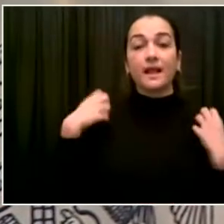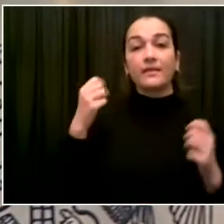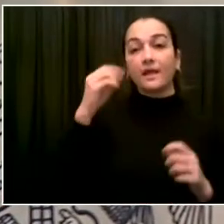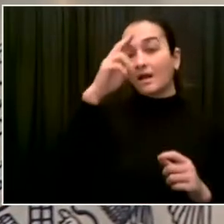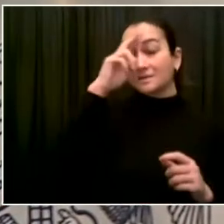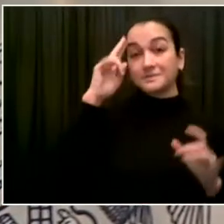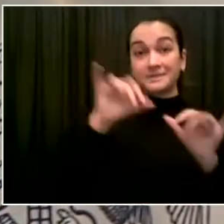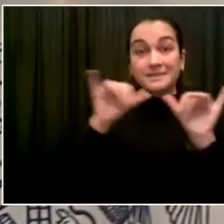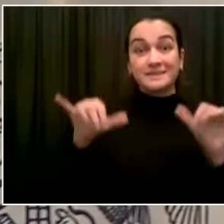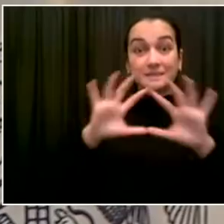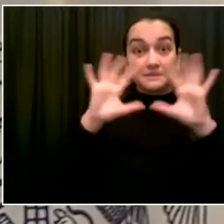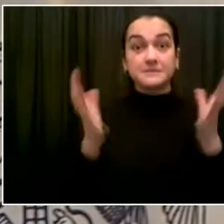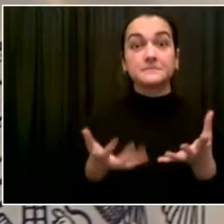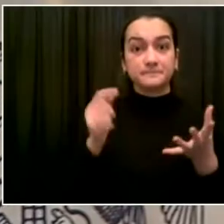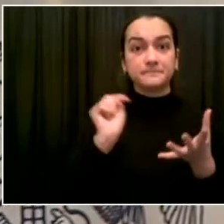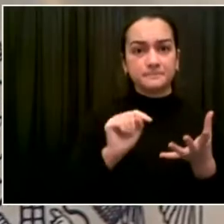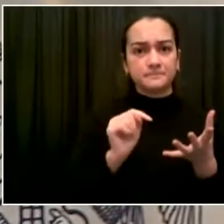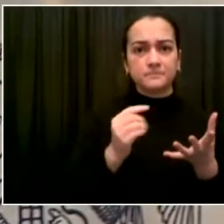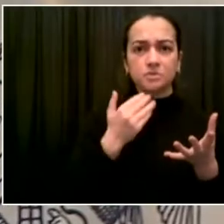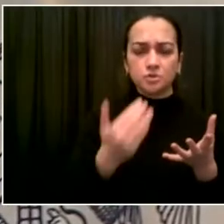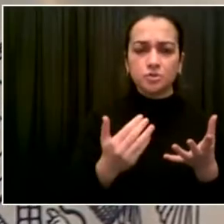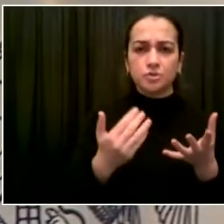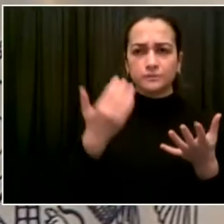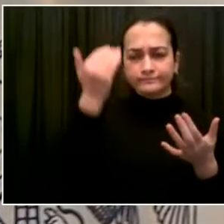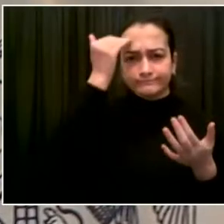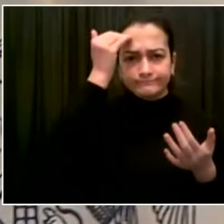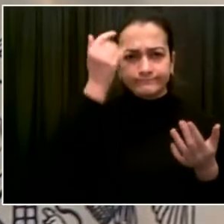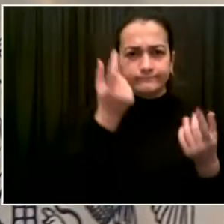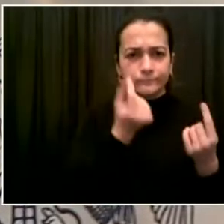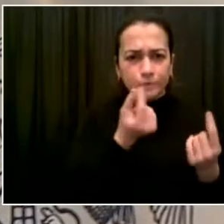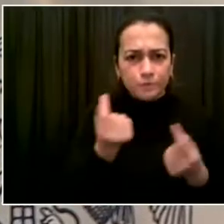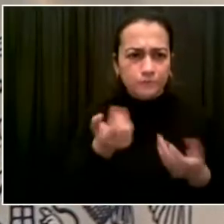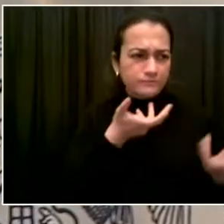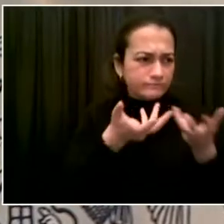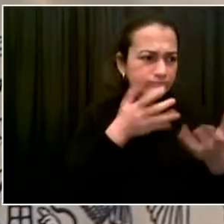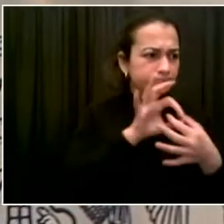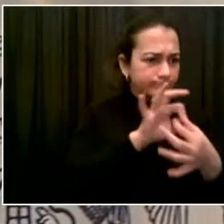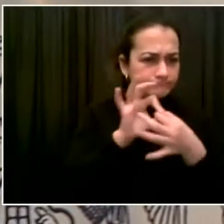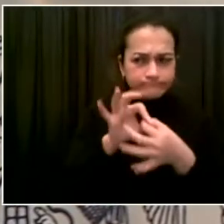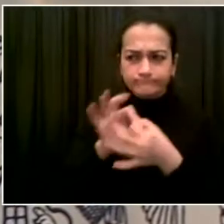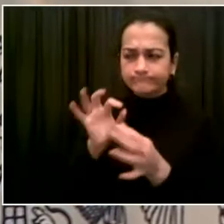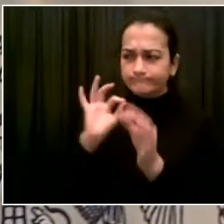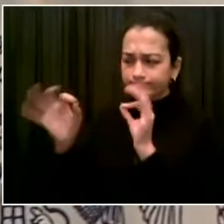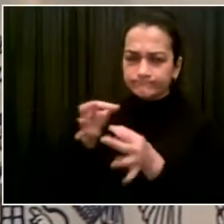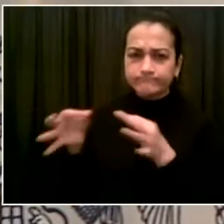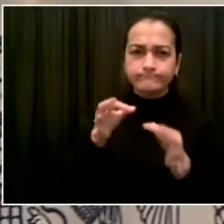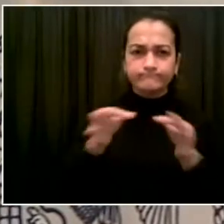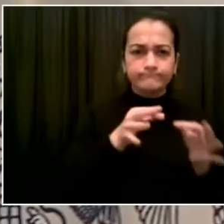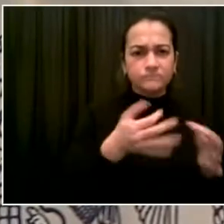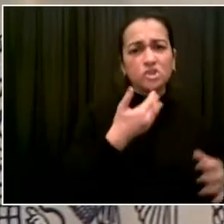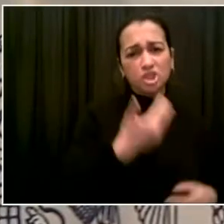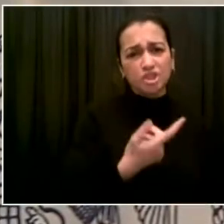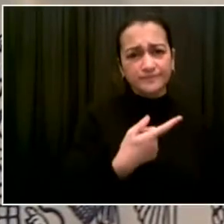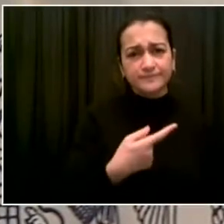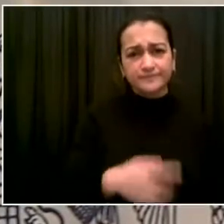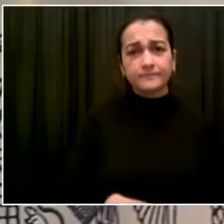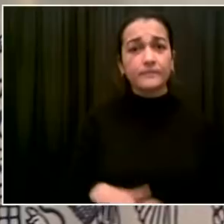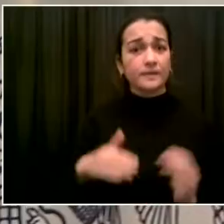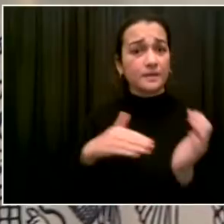BIGGER QUESTION, WHAT HEALTH AND HOSPITALS DS OE EVERY DAY IN THEIR HUGE NETWORK THAT THEY HAVE TO PROTECT THE EHALH TAND